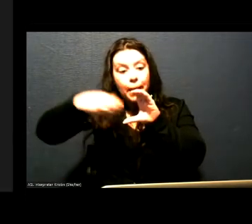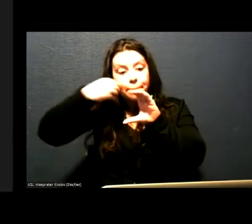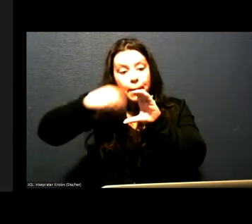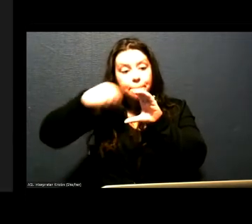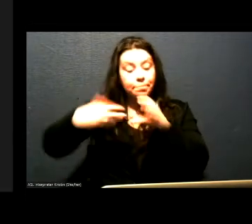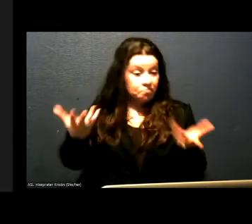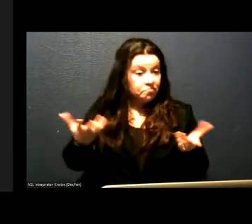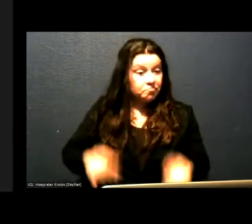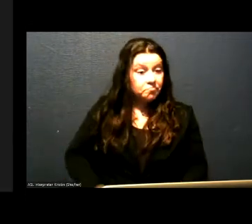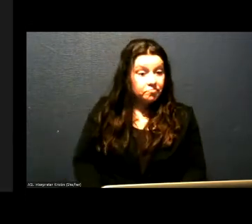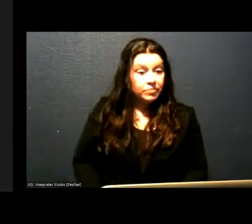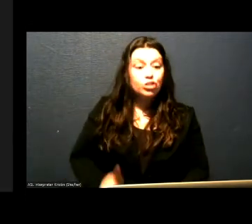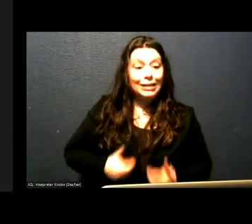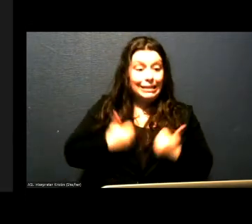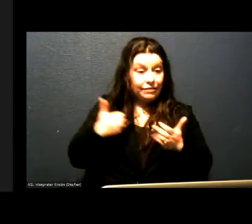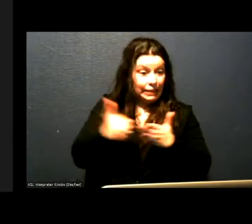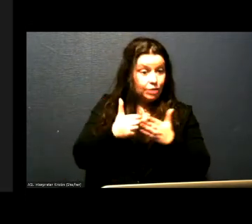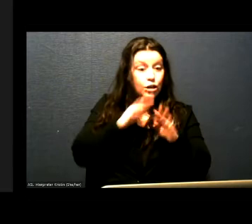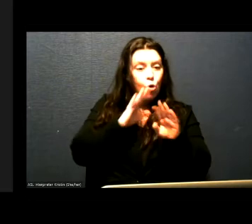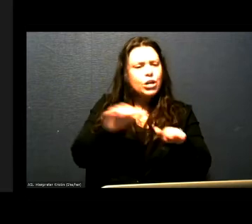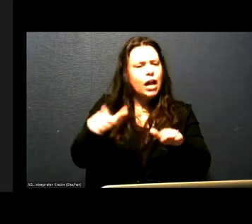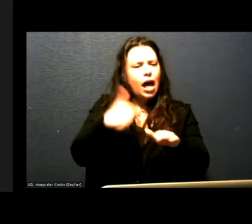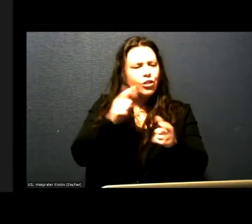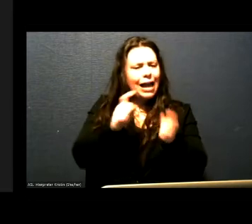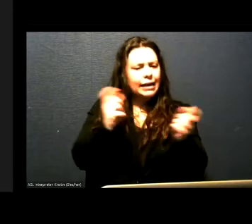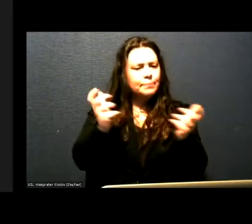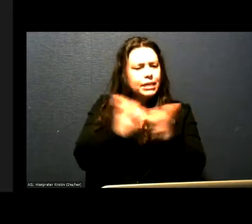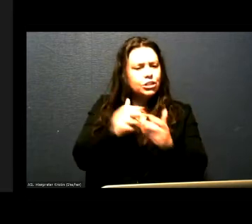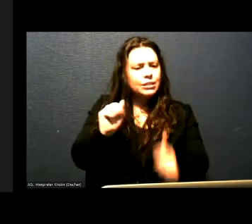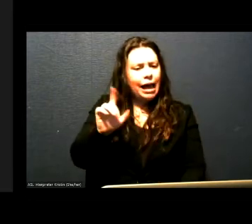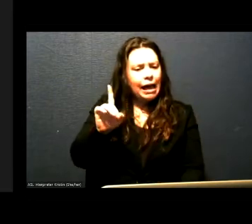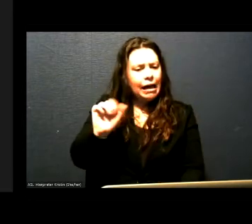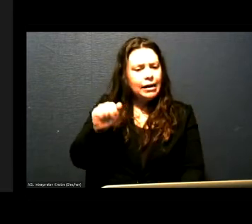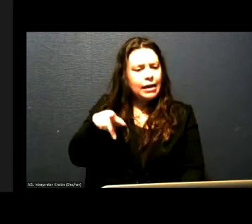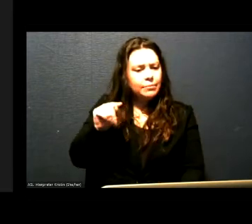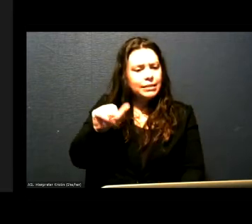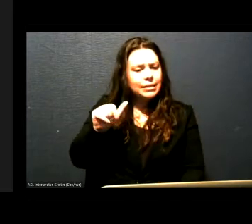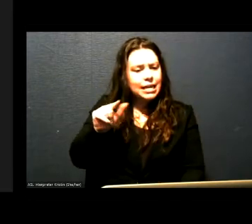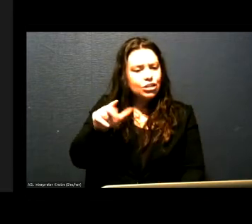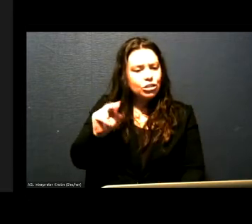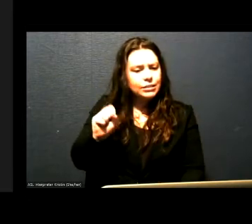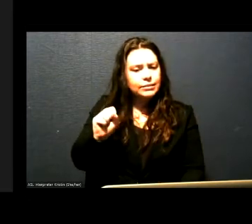besides that pouch? >>Kayleigh:Yeah, so I wish they would come up but unfortunately they're just a little worried.